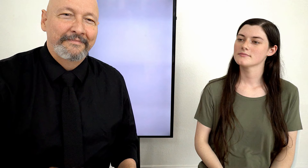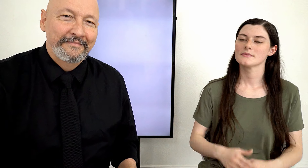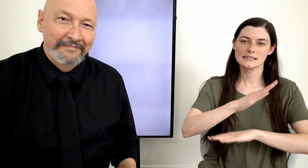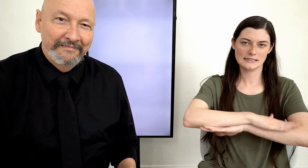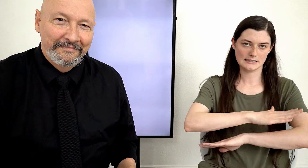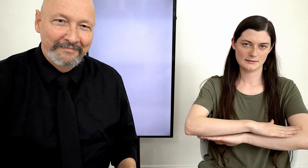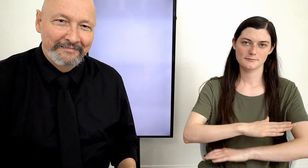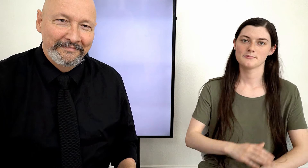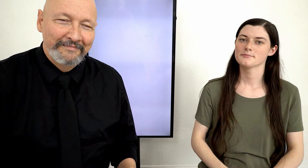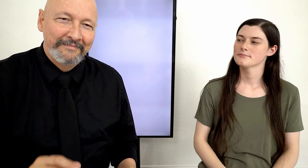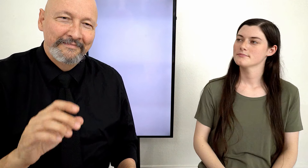desk